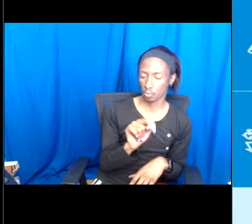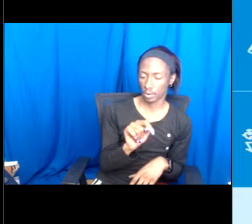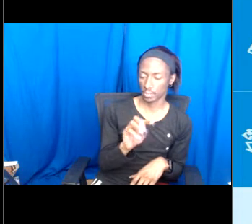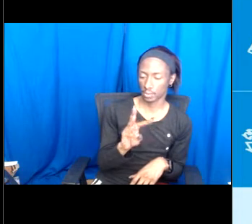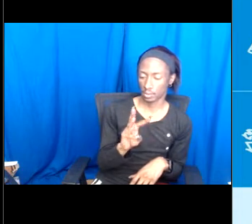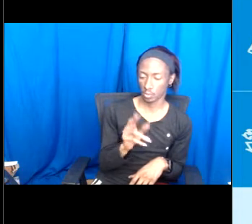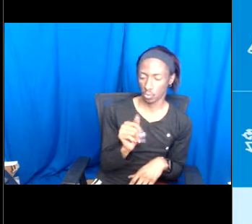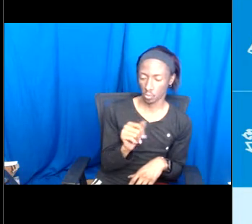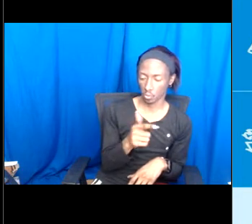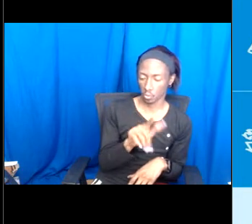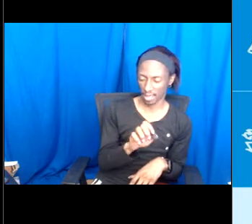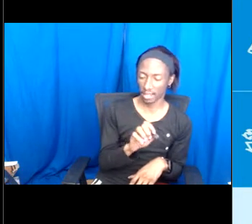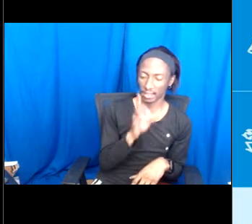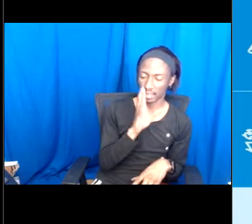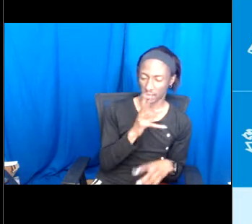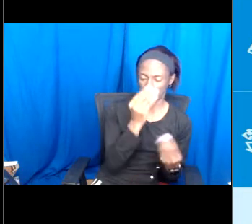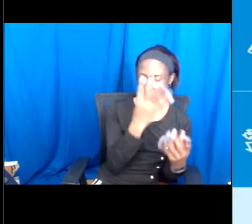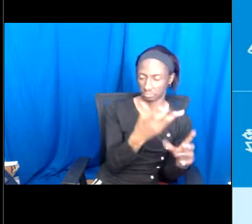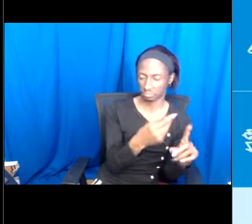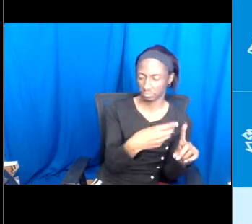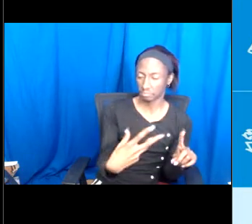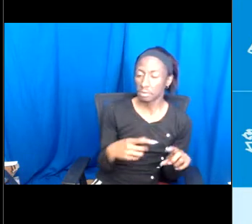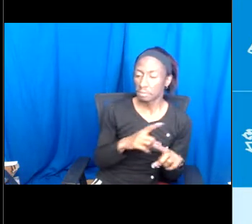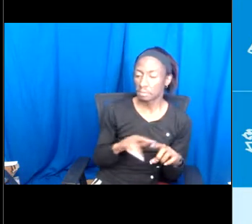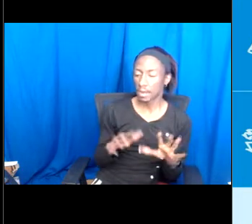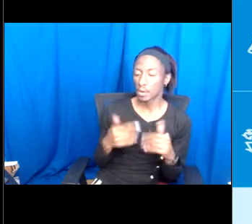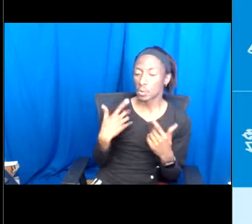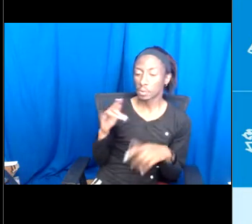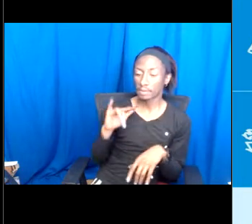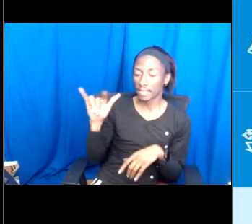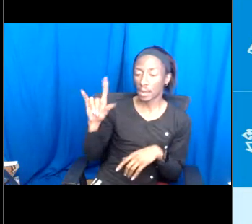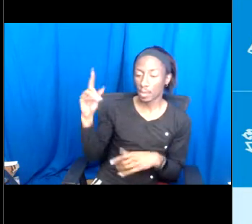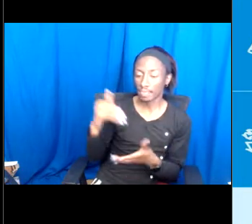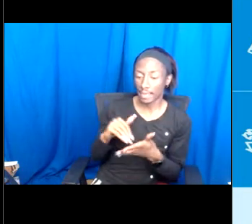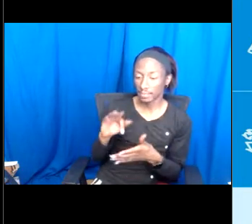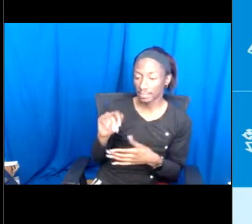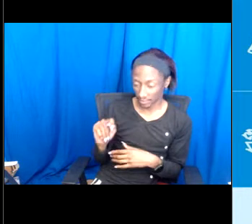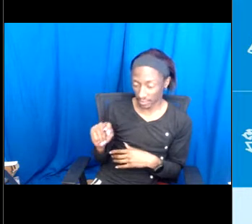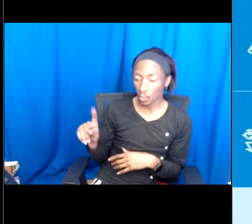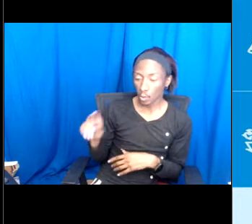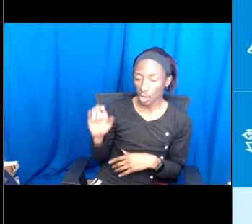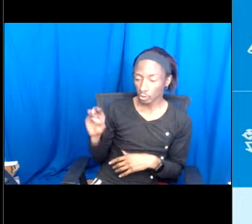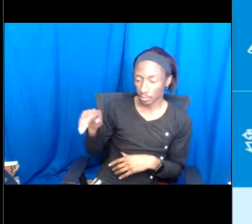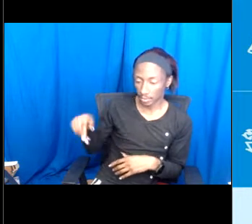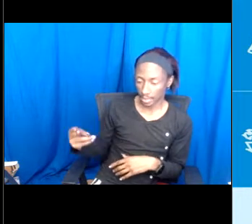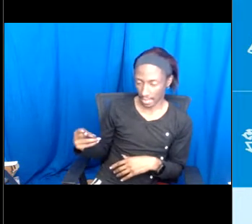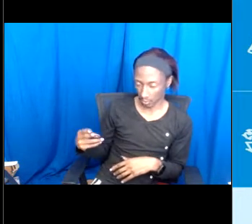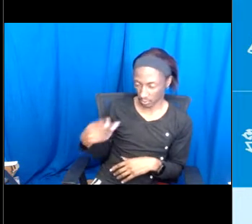But in a nutshell, when we fly, again, at a thousand feet and a hundred miles an hour as you can see on the left-hand side.